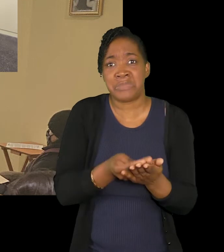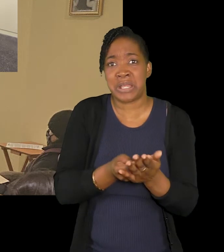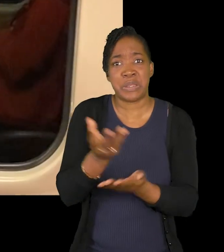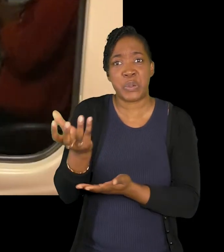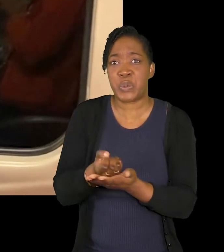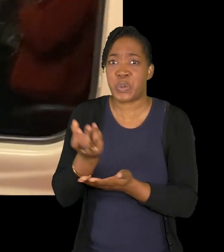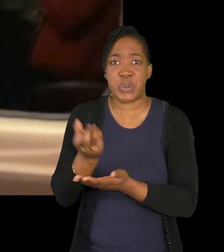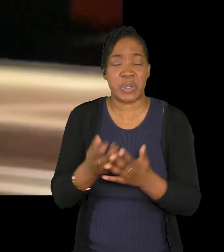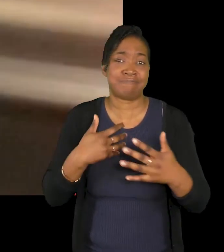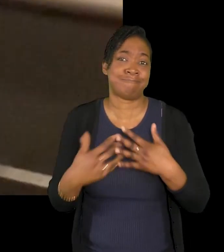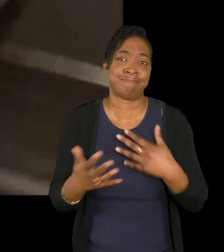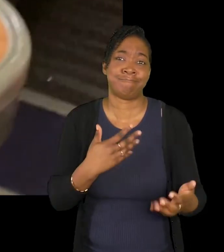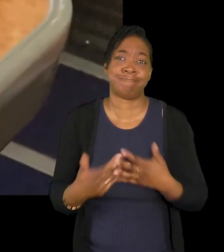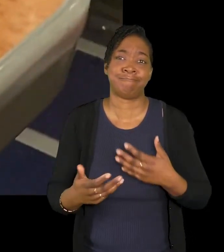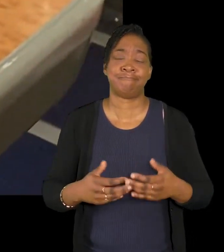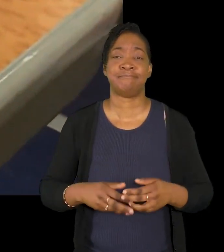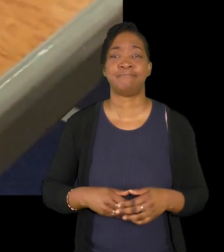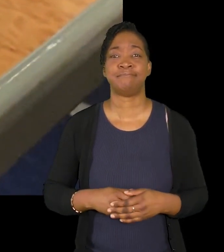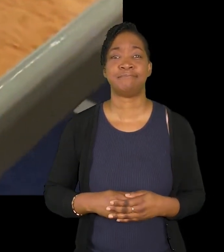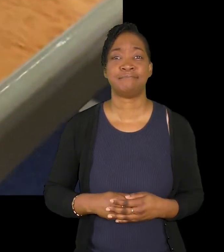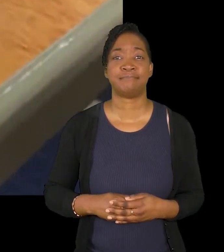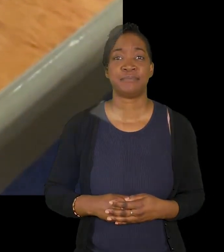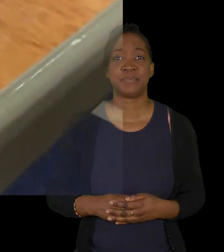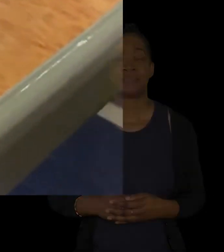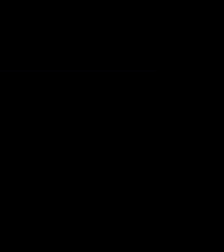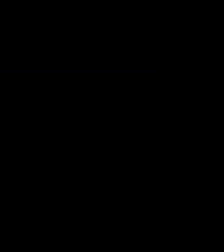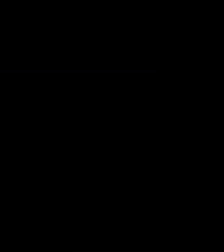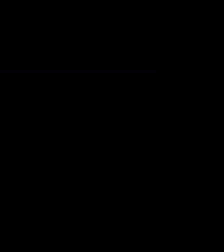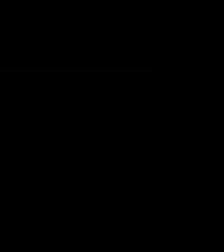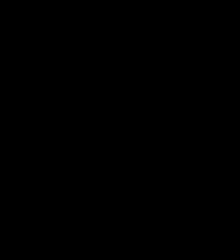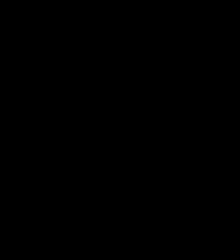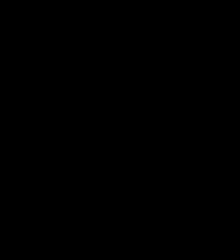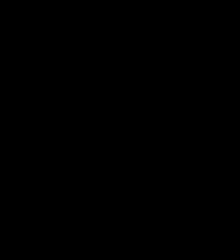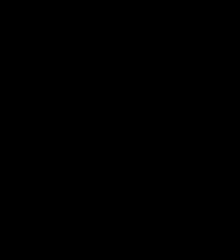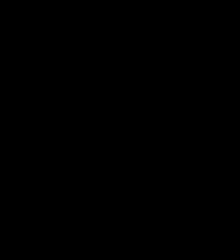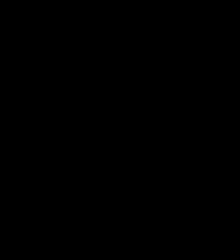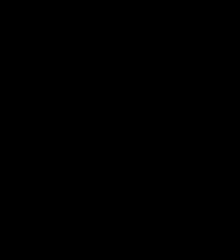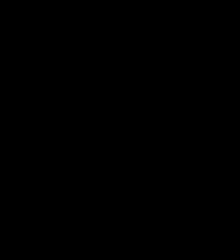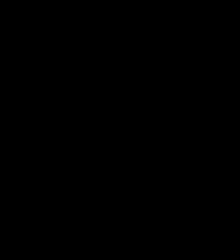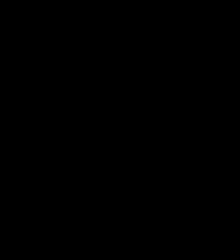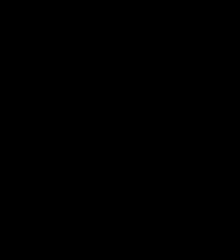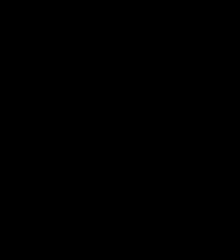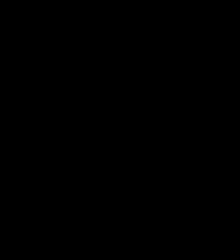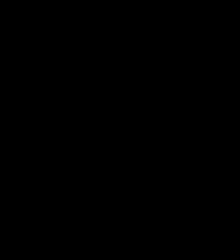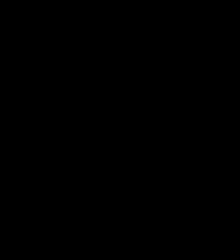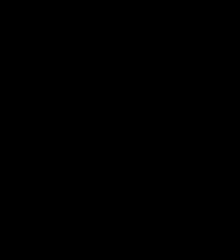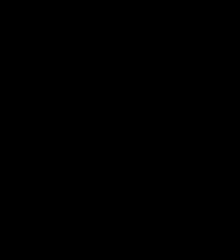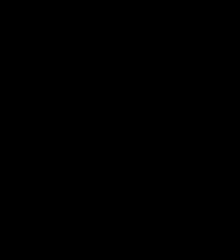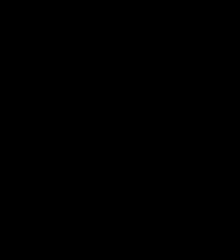Can’t make money anyhow [train rumbling]